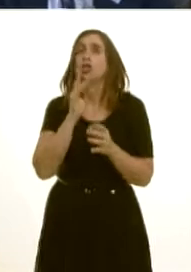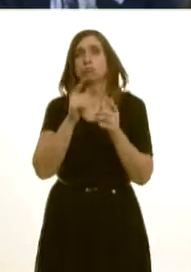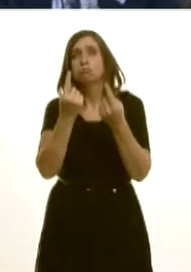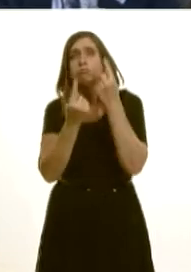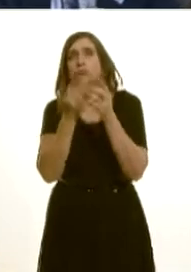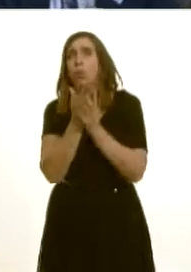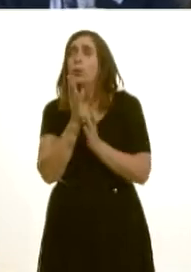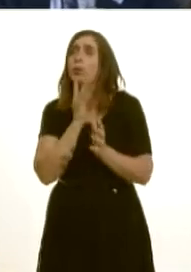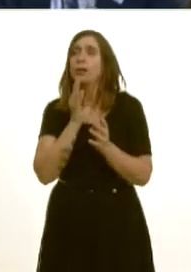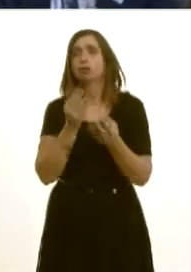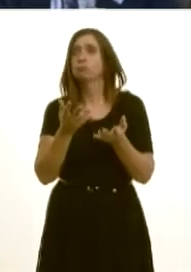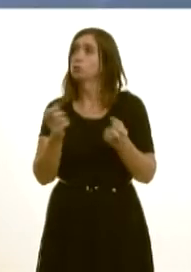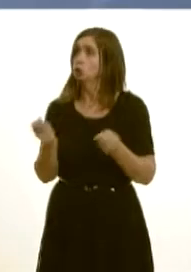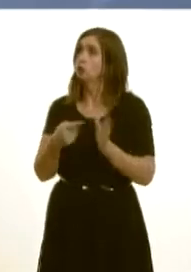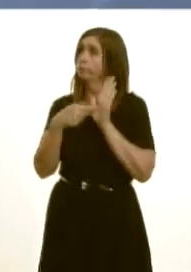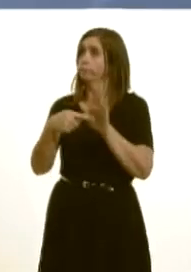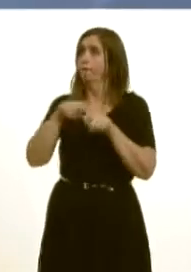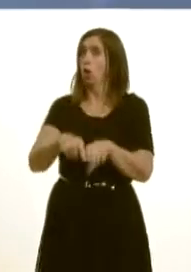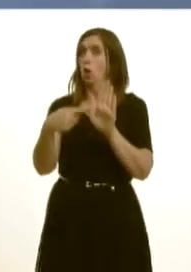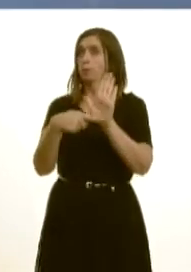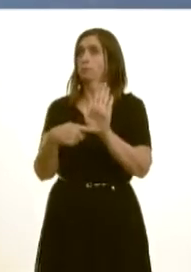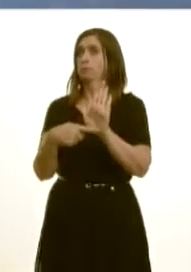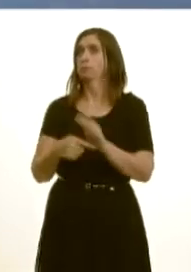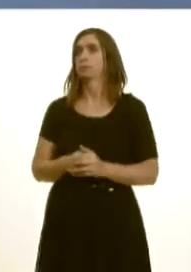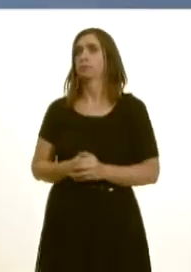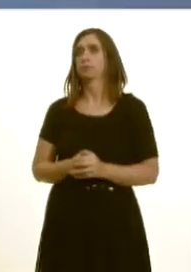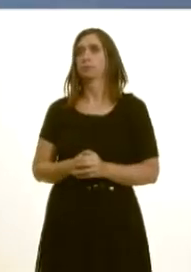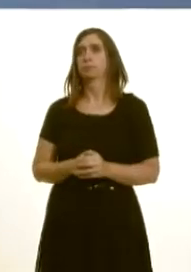That Measure should be followed. Simon Thomas: Gan ein bod bellach, fel cymdeithas,